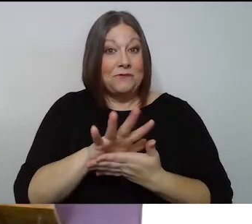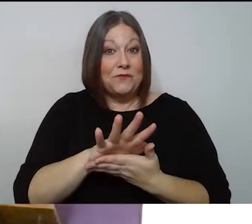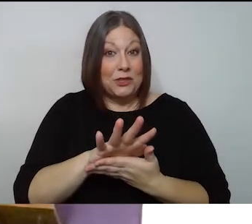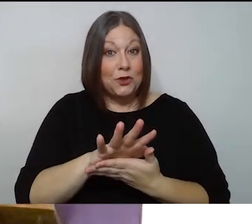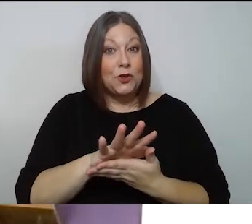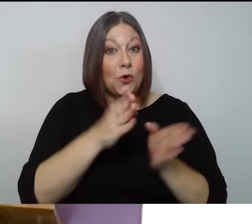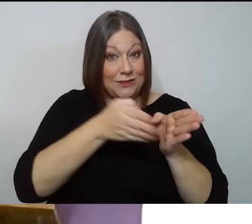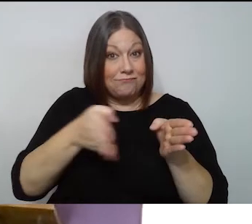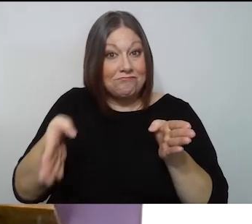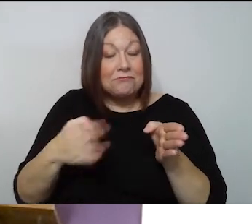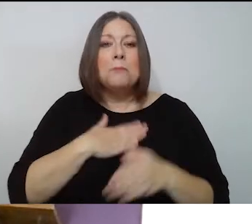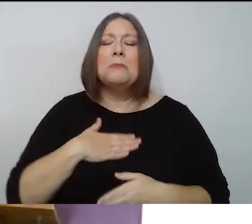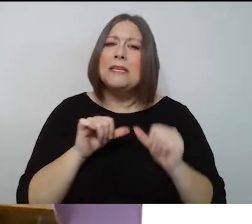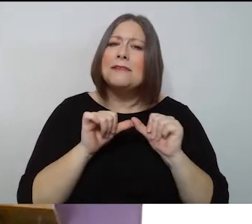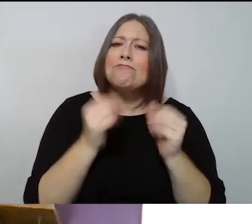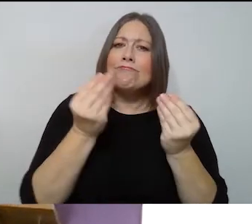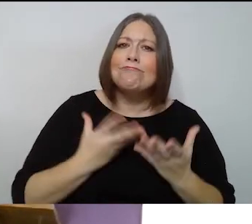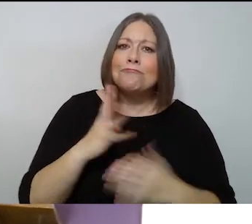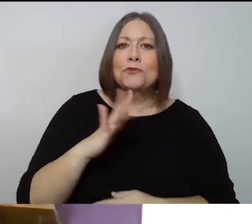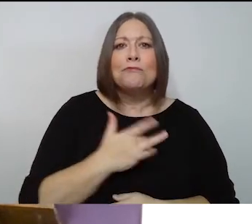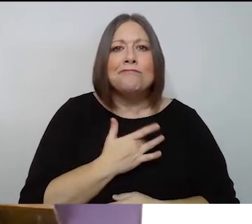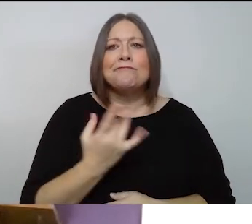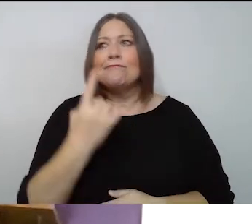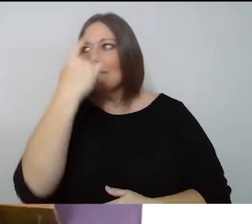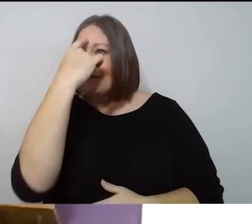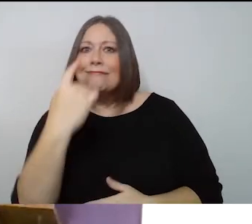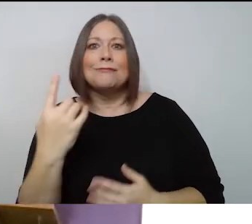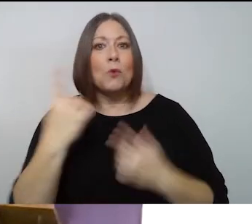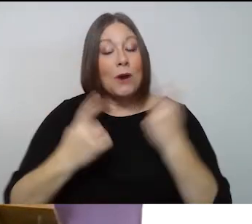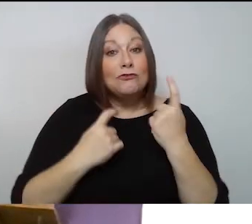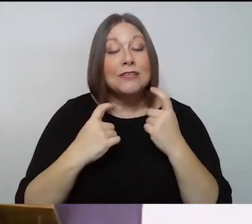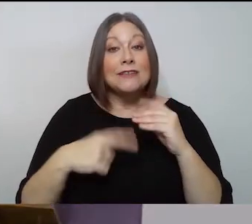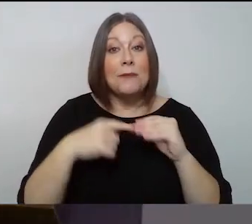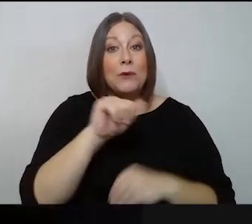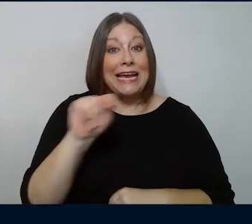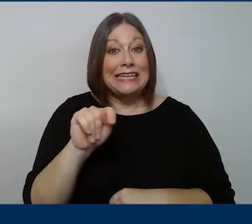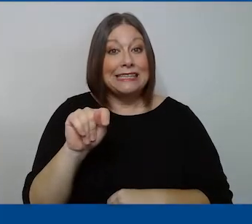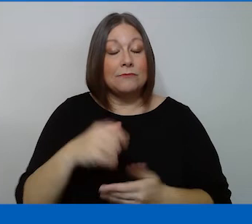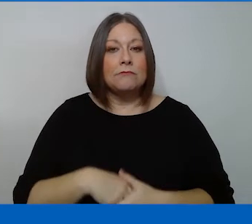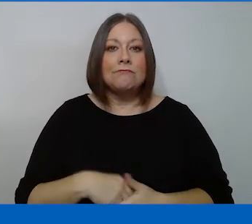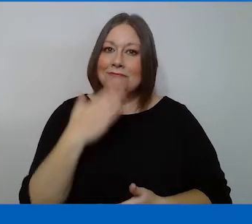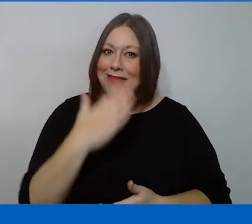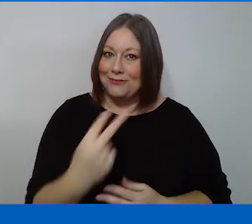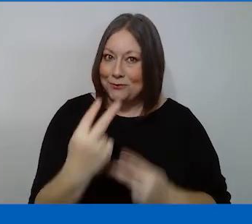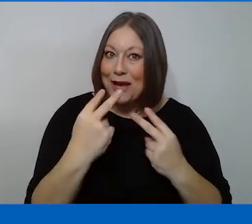and please continue to share your thoughts and questions about AT with us. Thanks for watching.